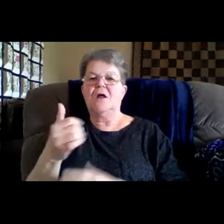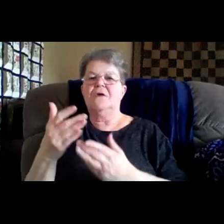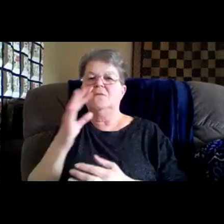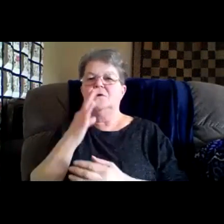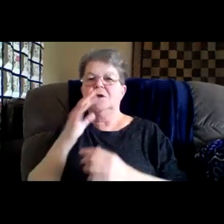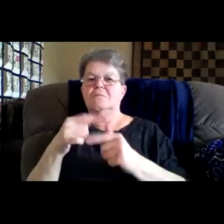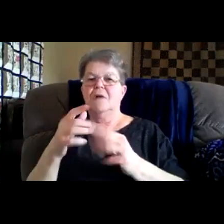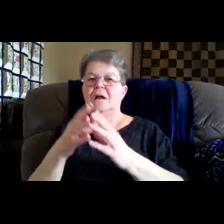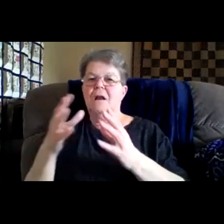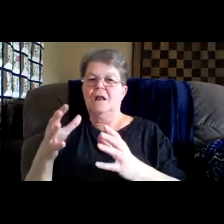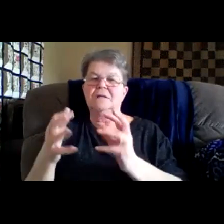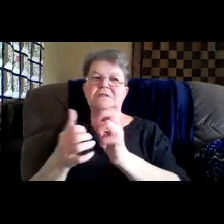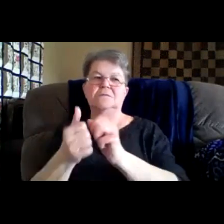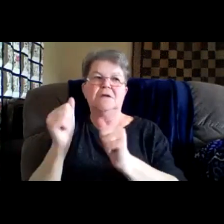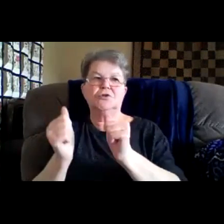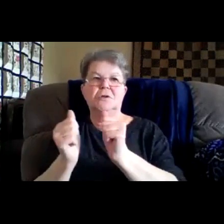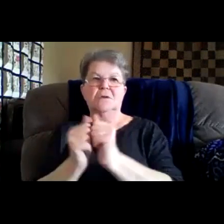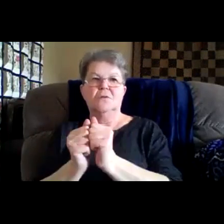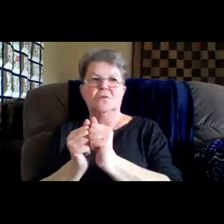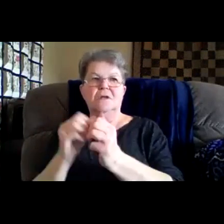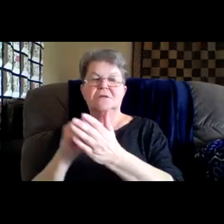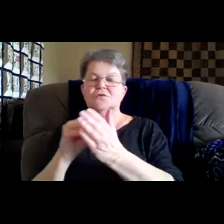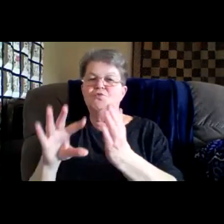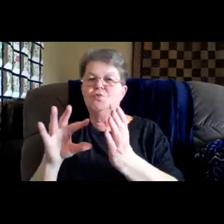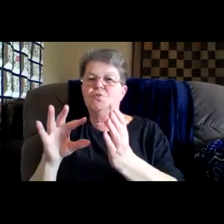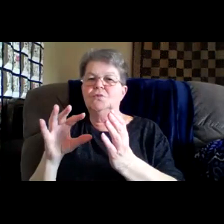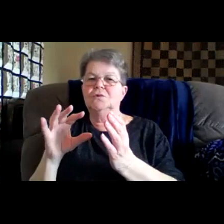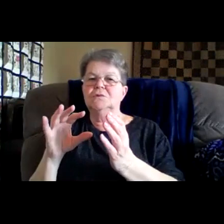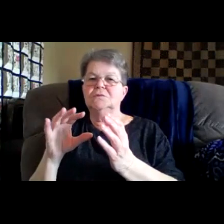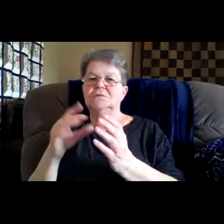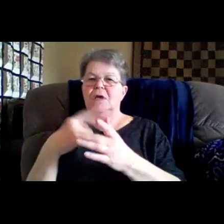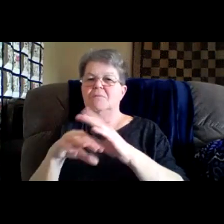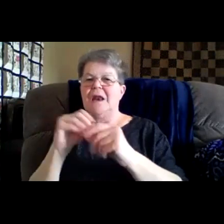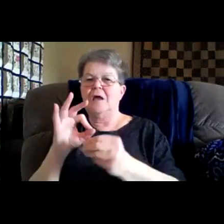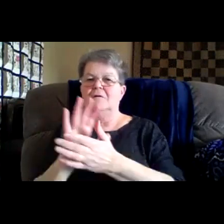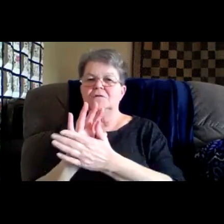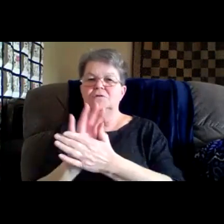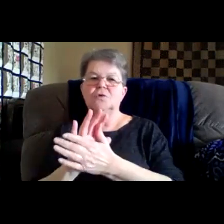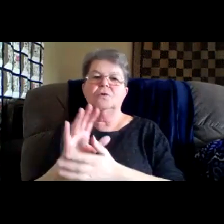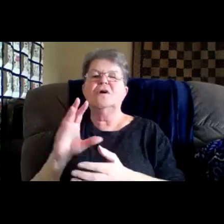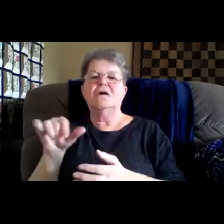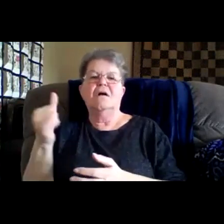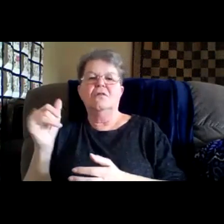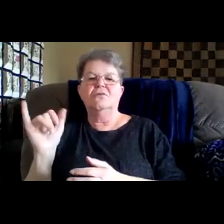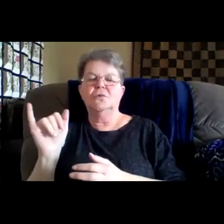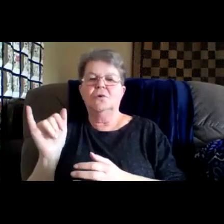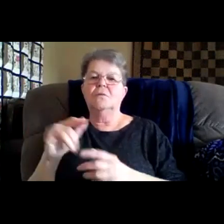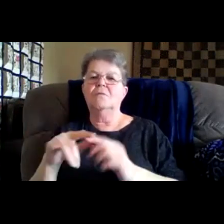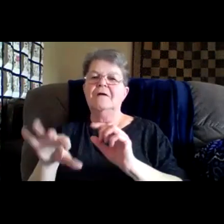especially with students who are coming out of school, but other people as well, is finding ways to grow that circle